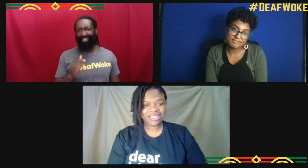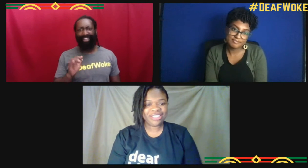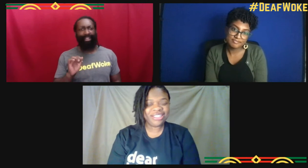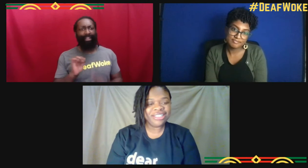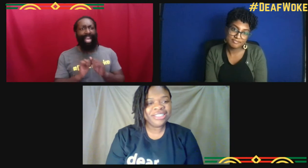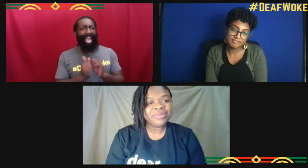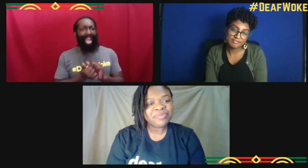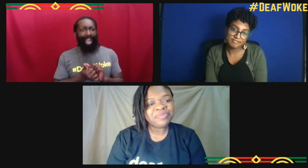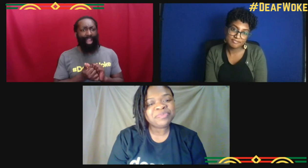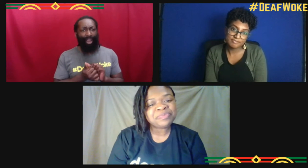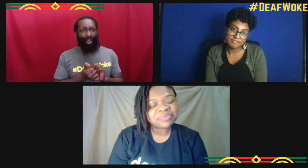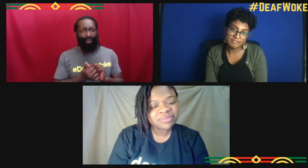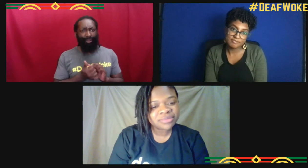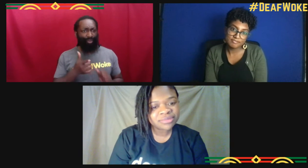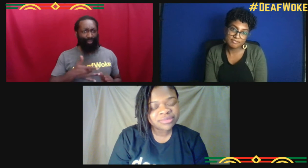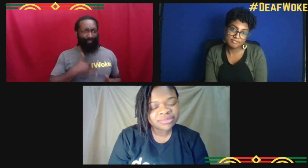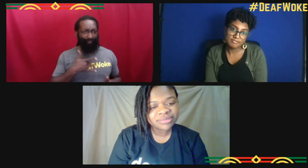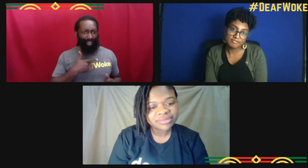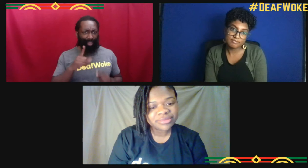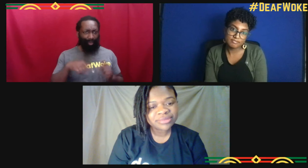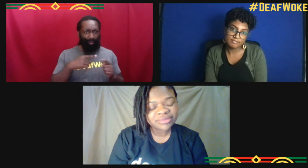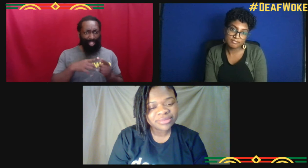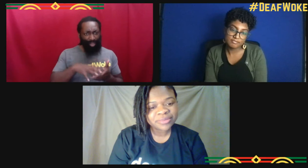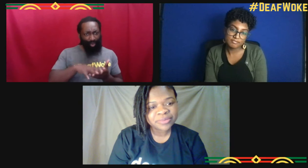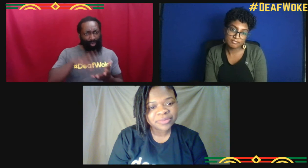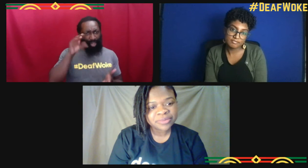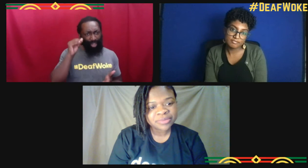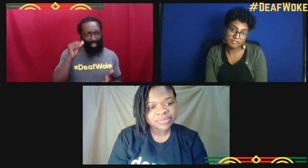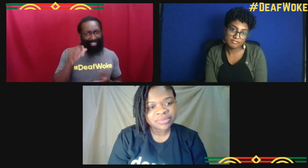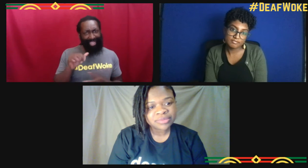Awesome, how do you feel you know, learning ASL?